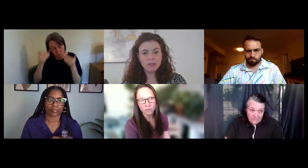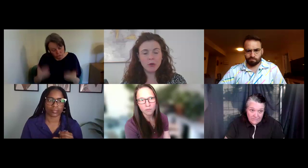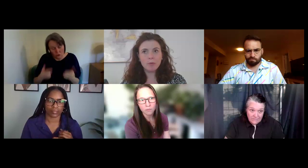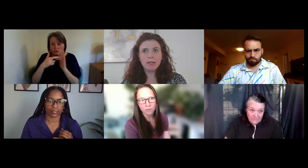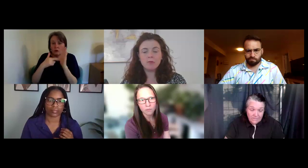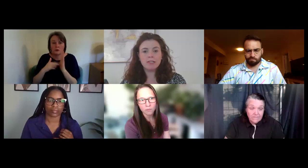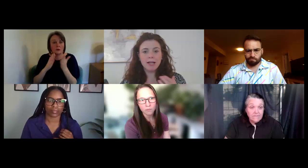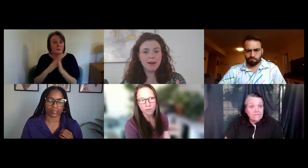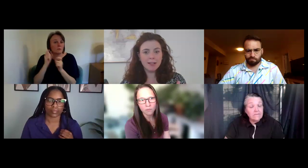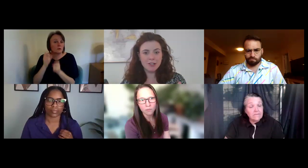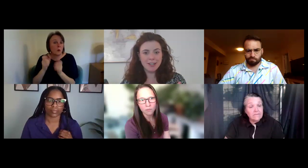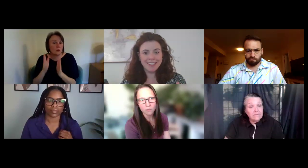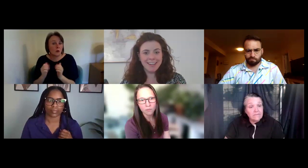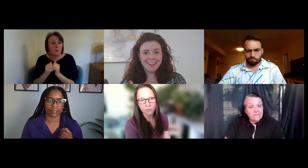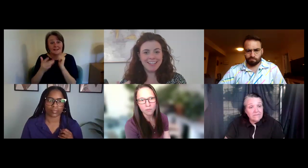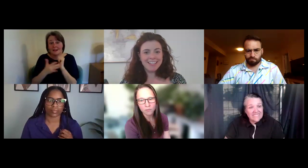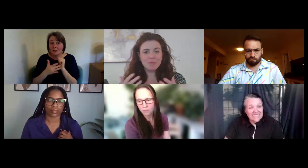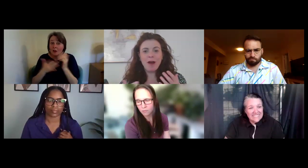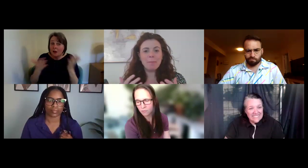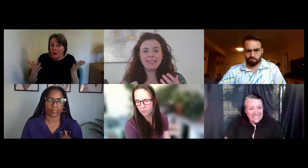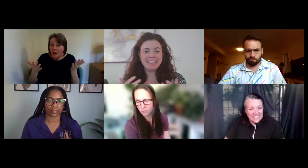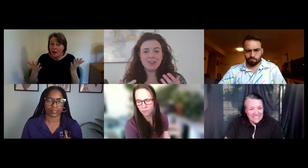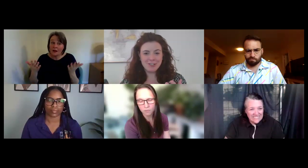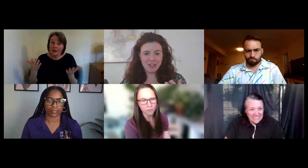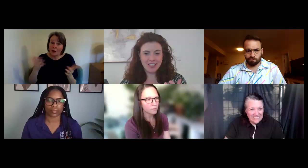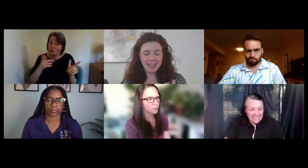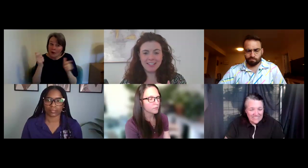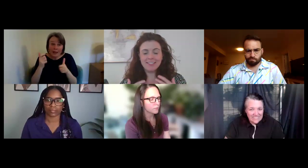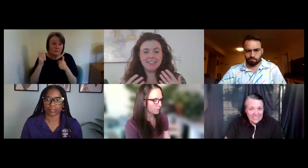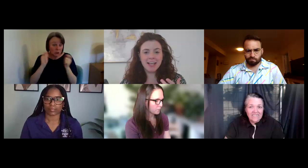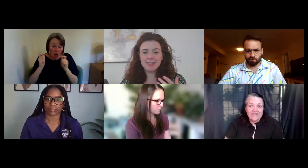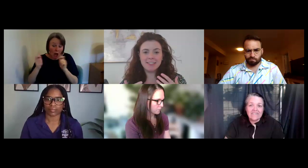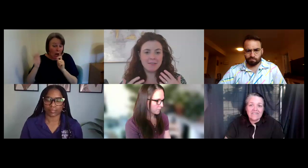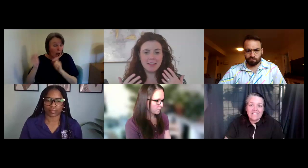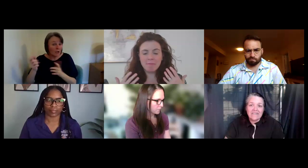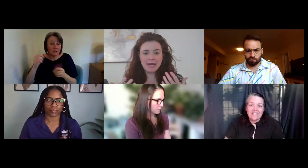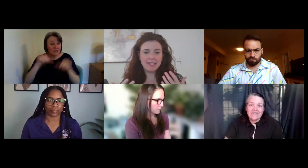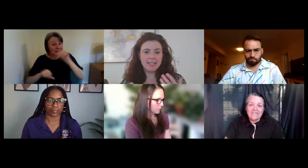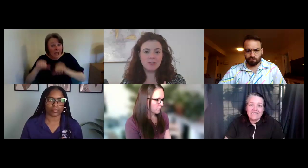organ donor because with technology, it's rapidly changing. And science and medicine